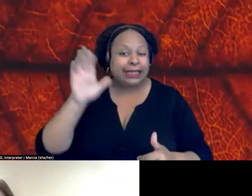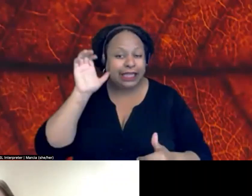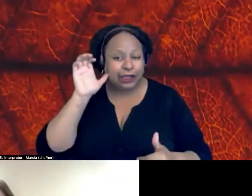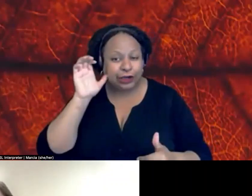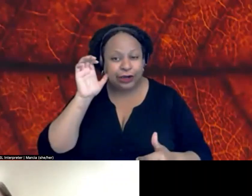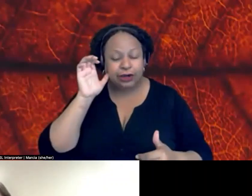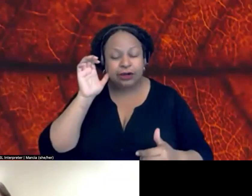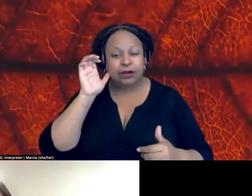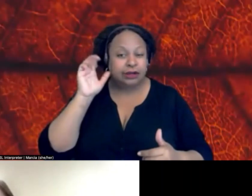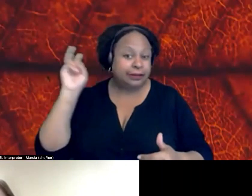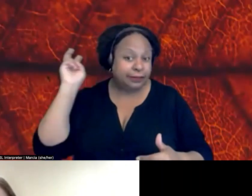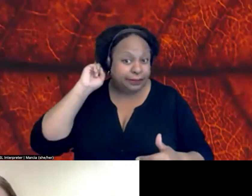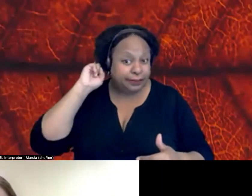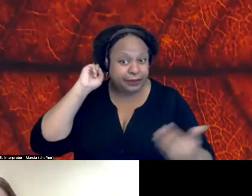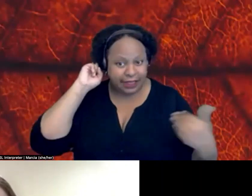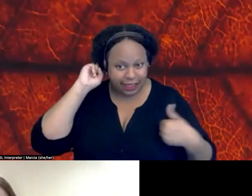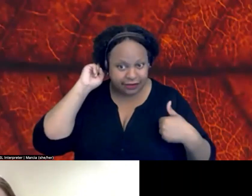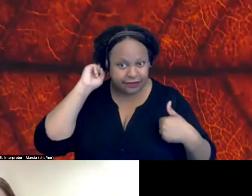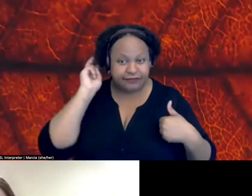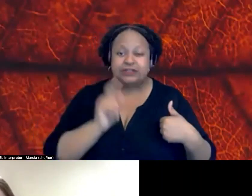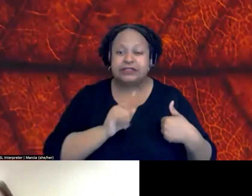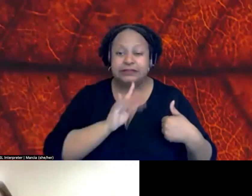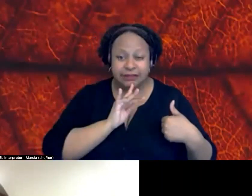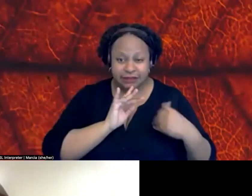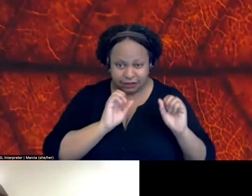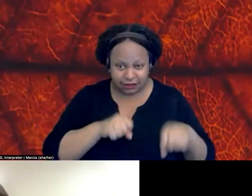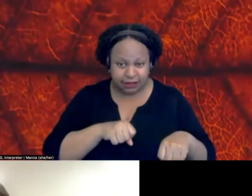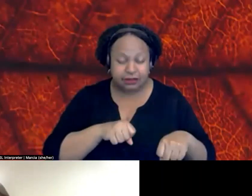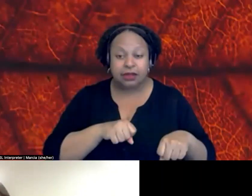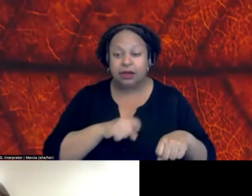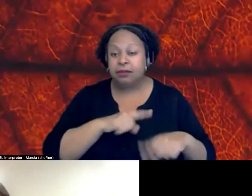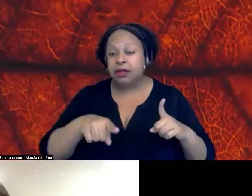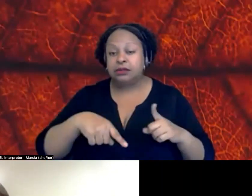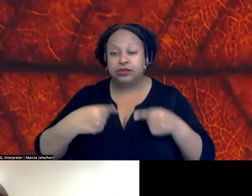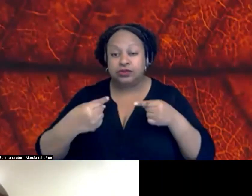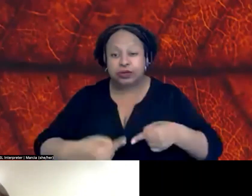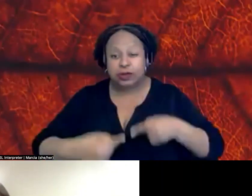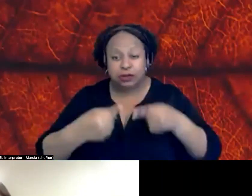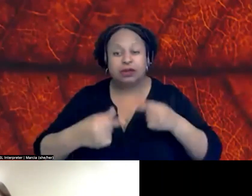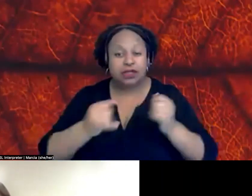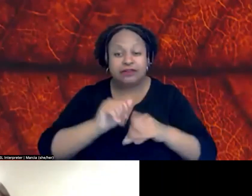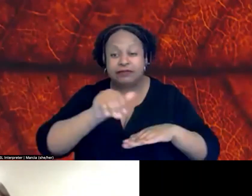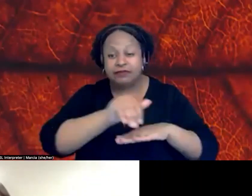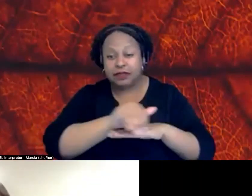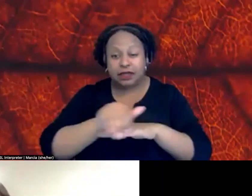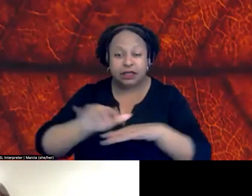I have an incredibly difficult time navigating in the dark right now, I'll teach my vision.